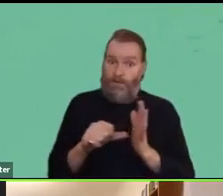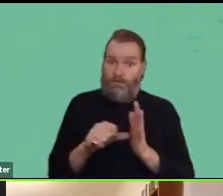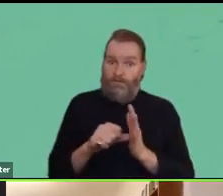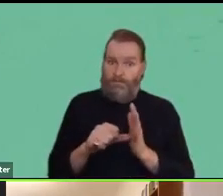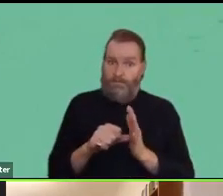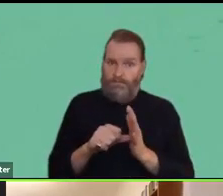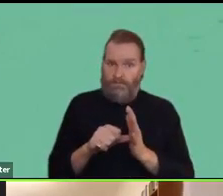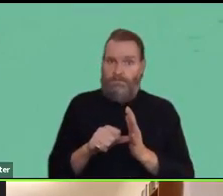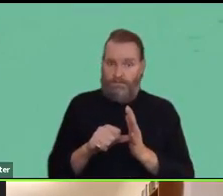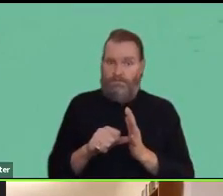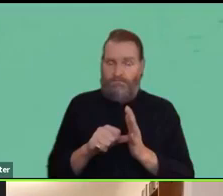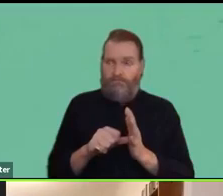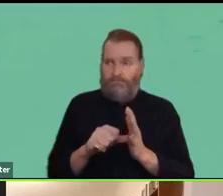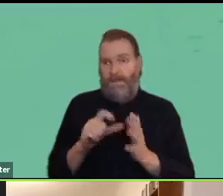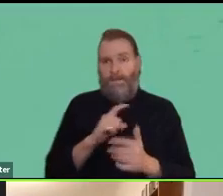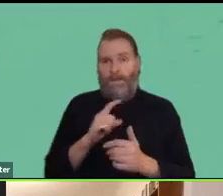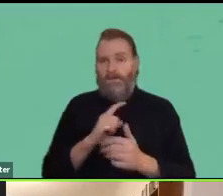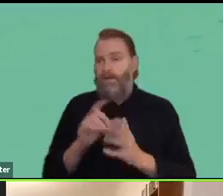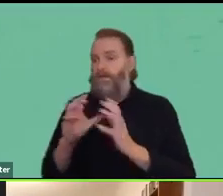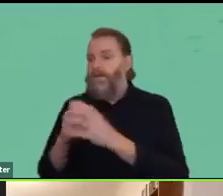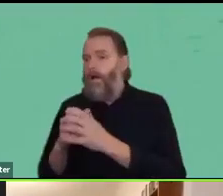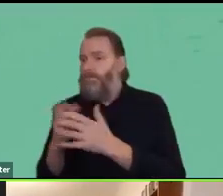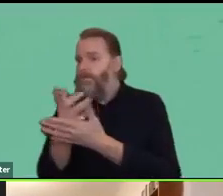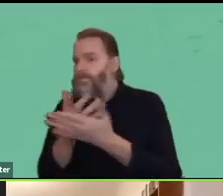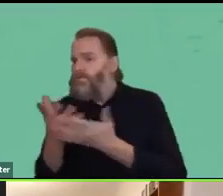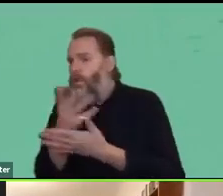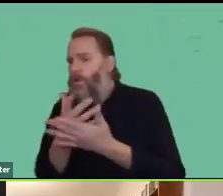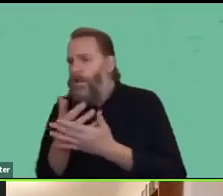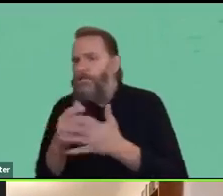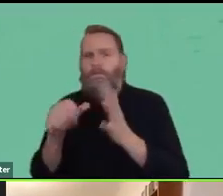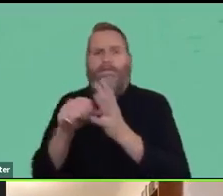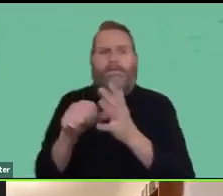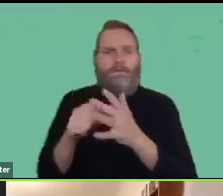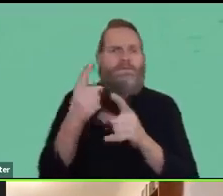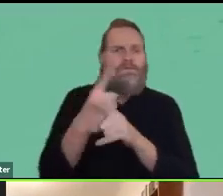on in different departments sometimes and you know we have talks going on at the moment in